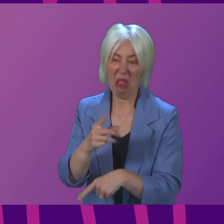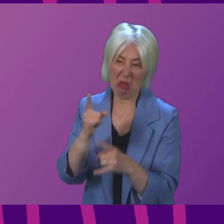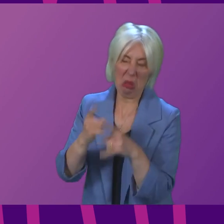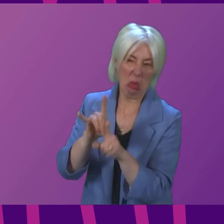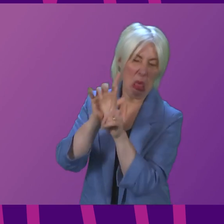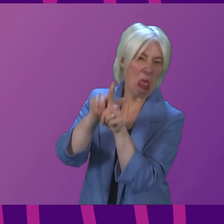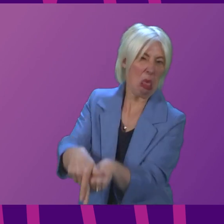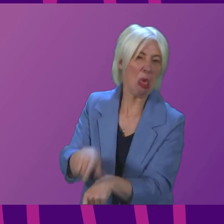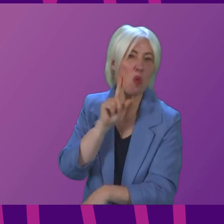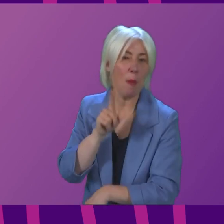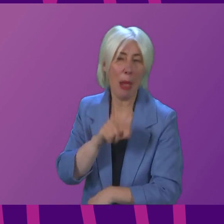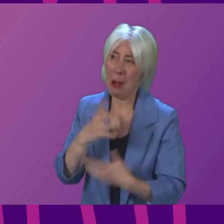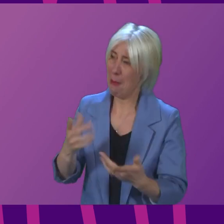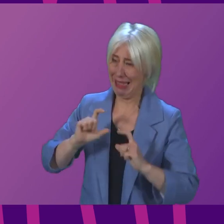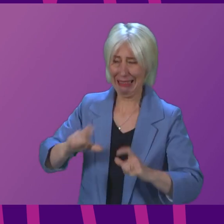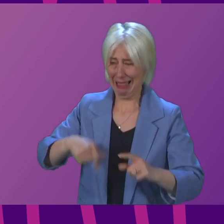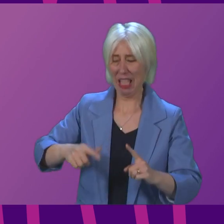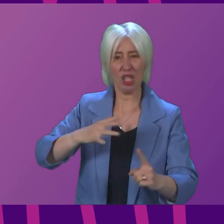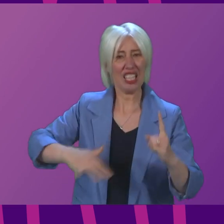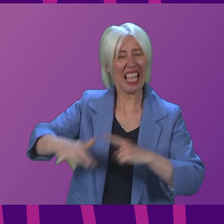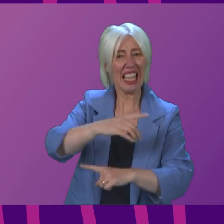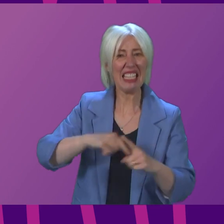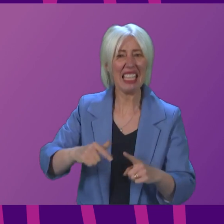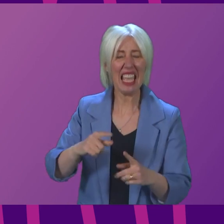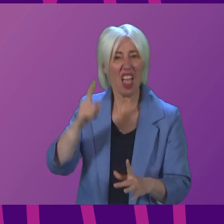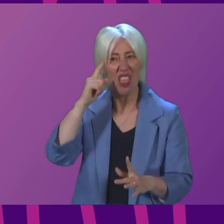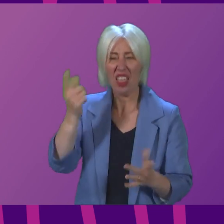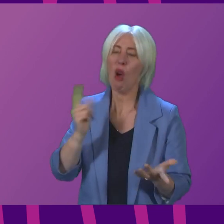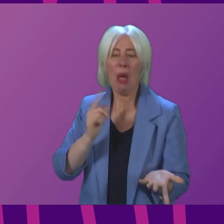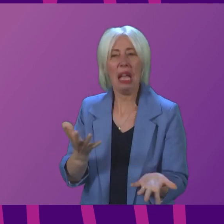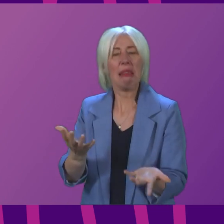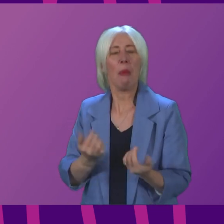fact that we still live in a society in which it is deemed acceptable for such a story to